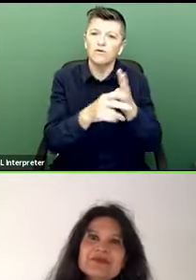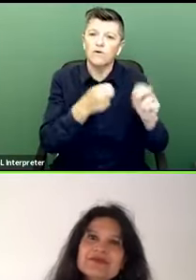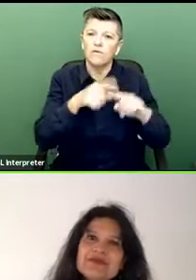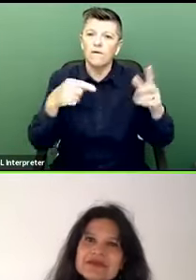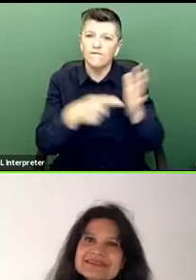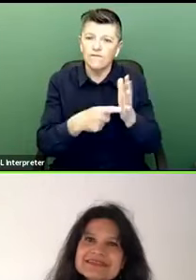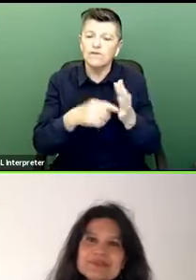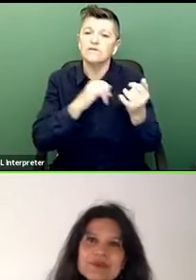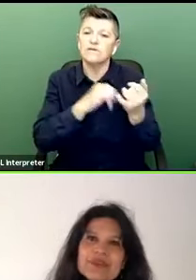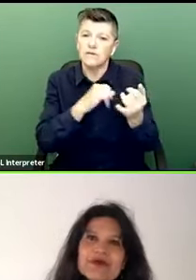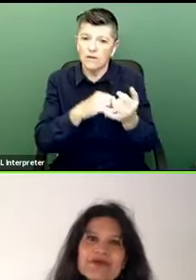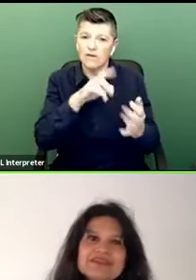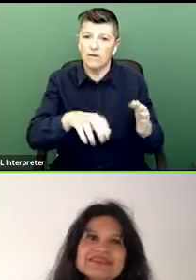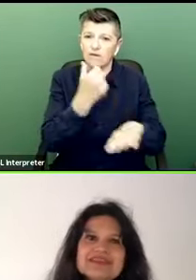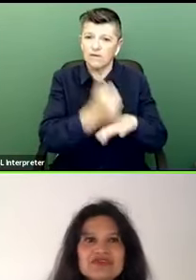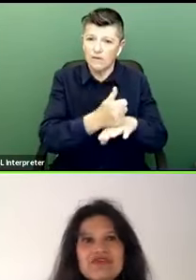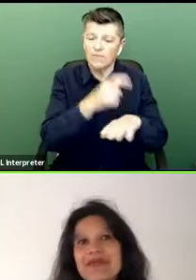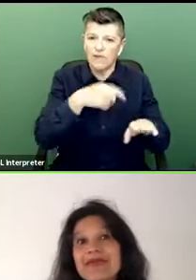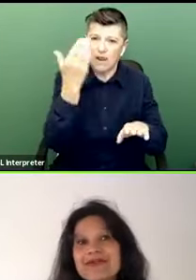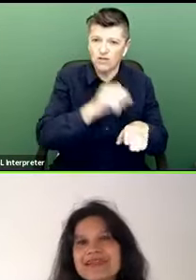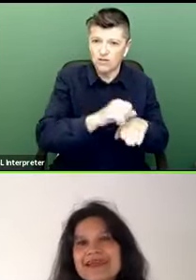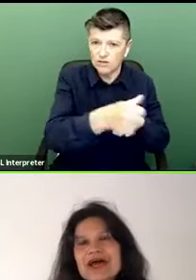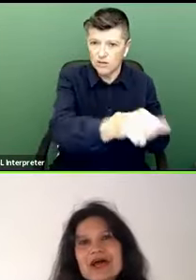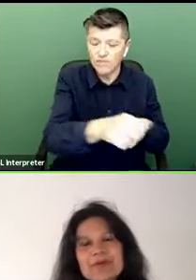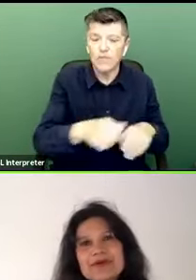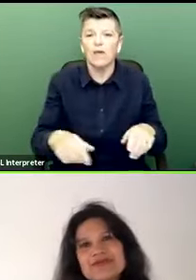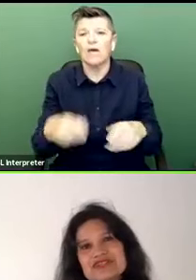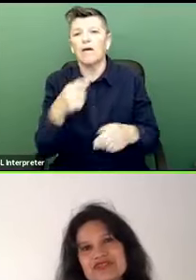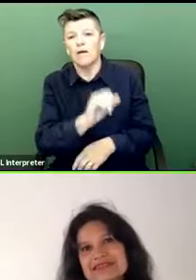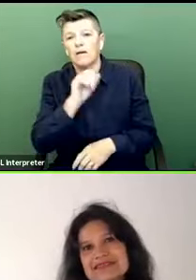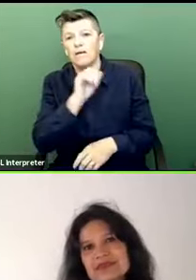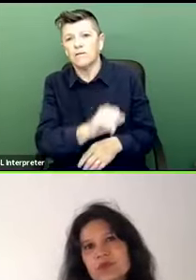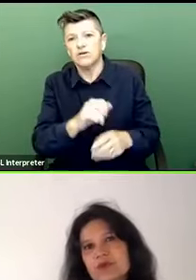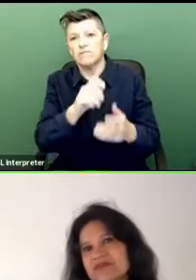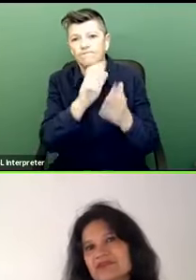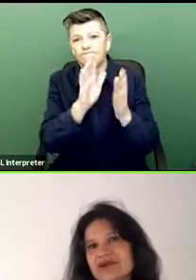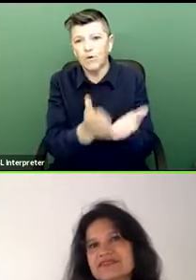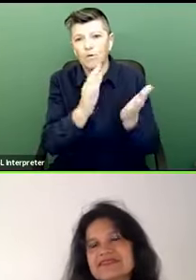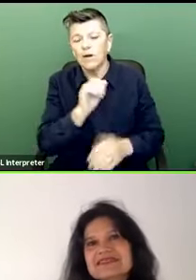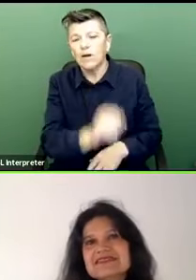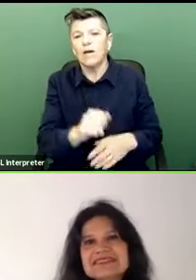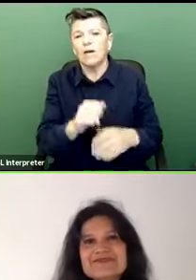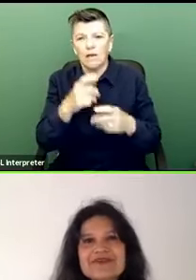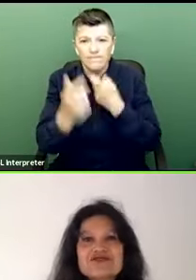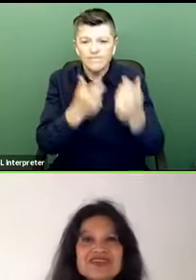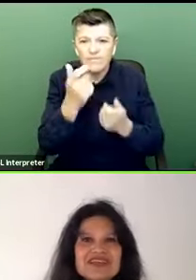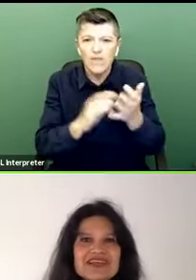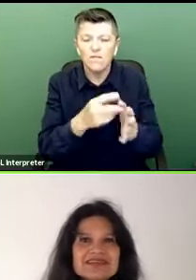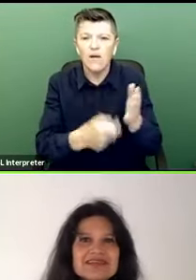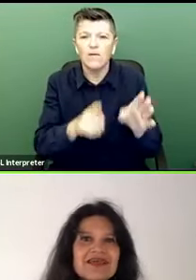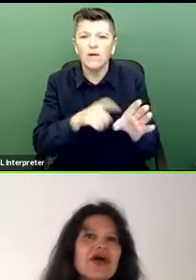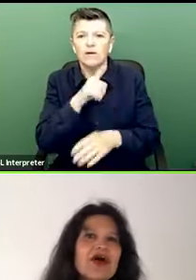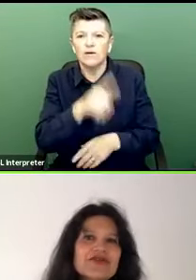of his as part of our community. He was at LSC since 71 to 77. Part-time from 78 to 82 and now L